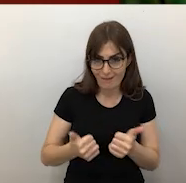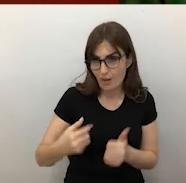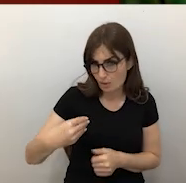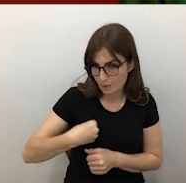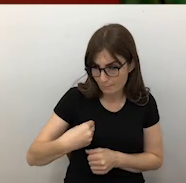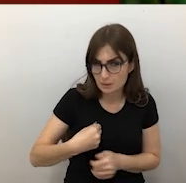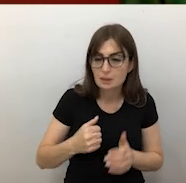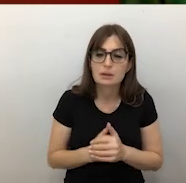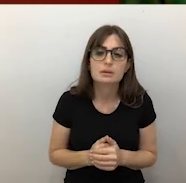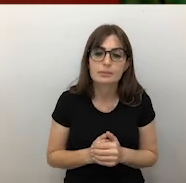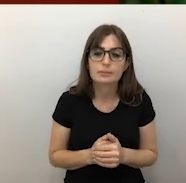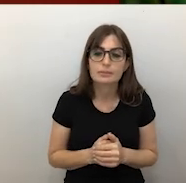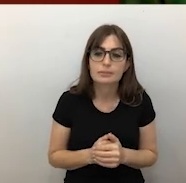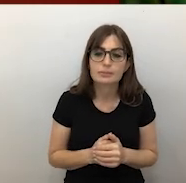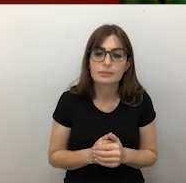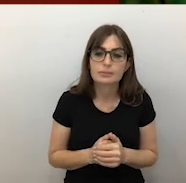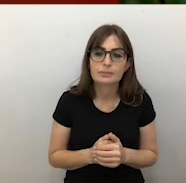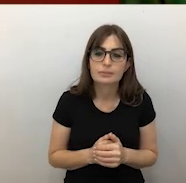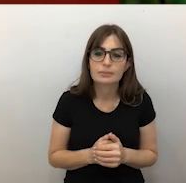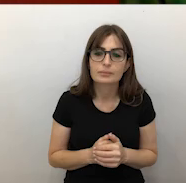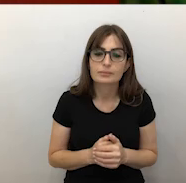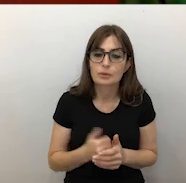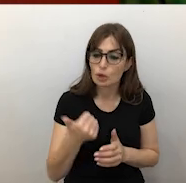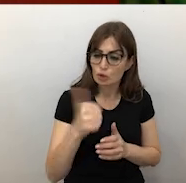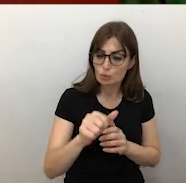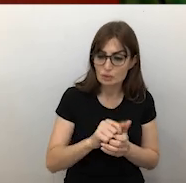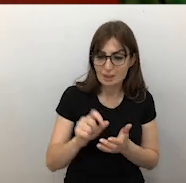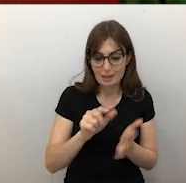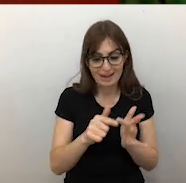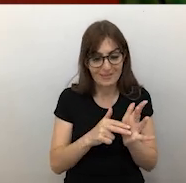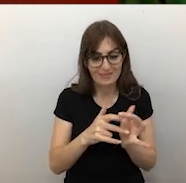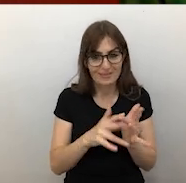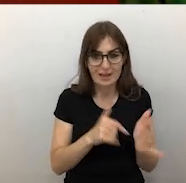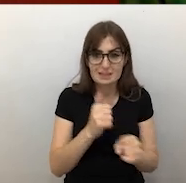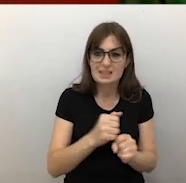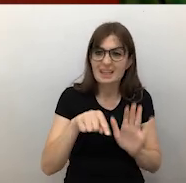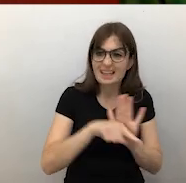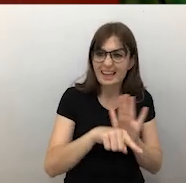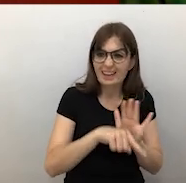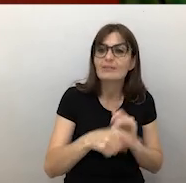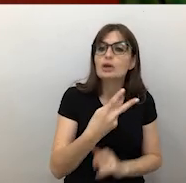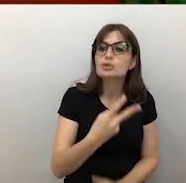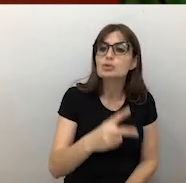Referring to Creative Arts Limited's cash flow statement, the net cash used in investing activities is negative